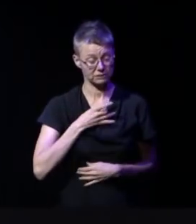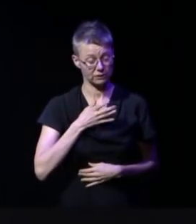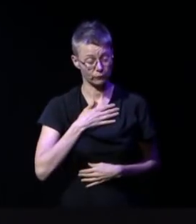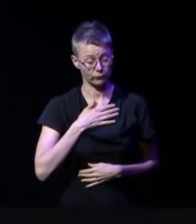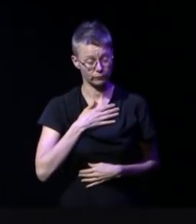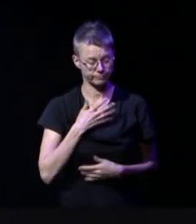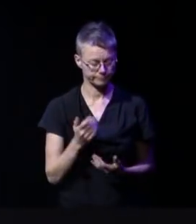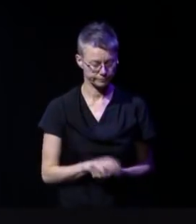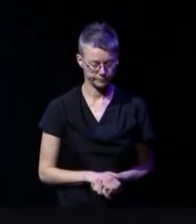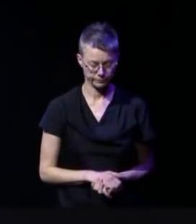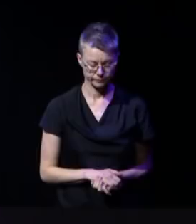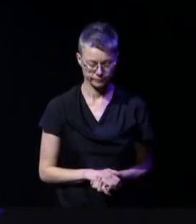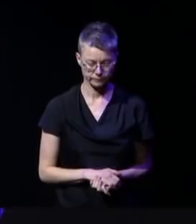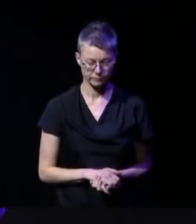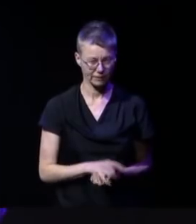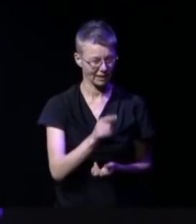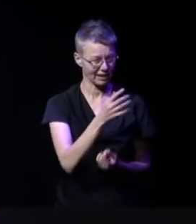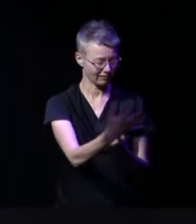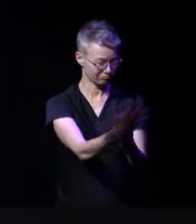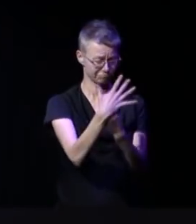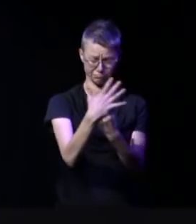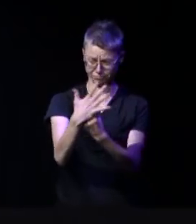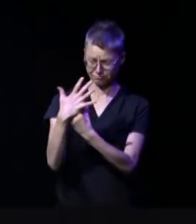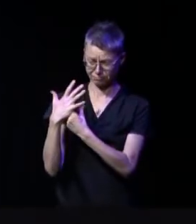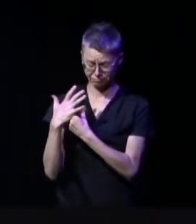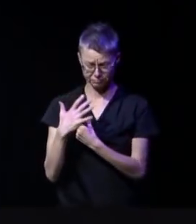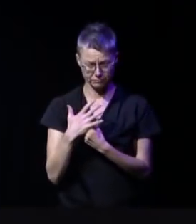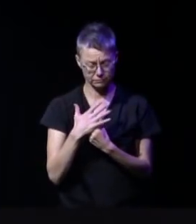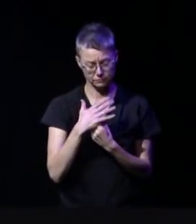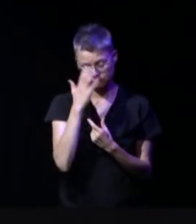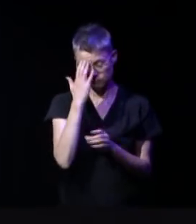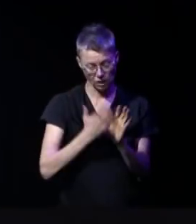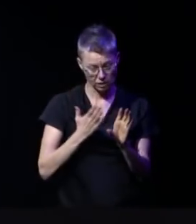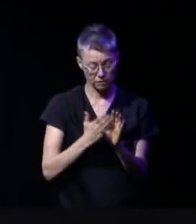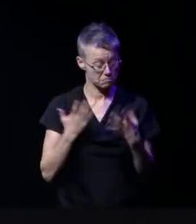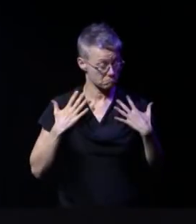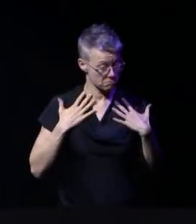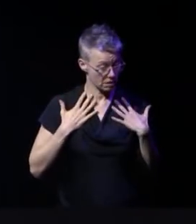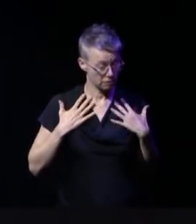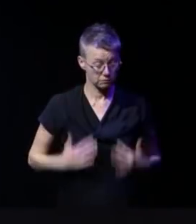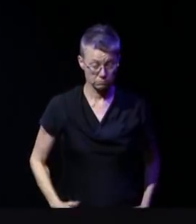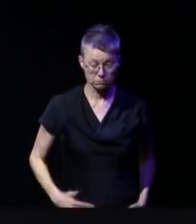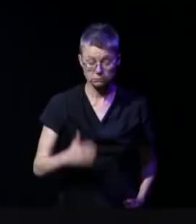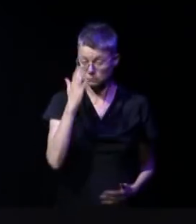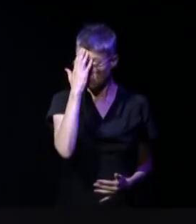The war being waged against us is psychological, it is physical, it is emotional, it is spiritual.